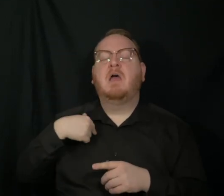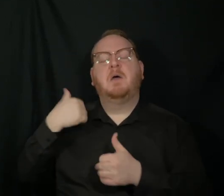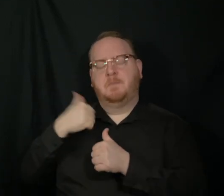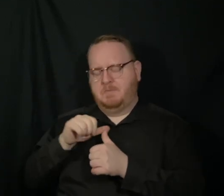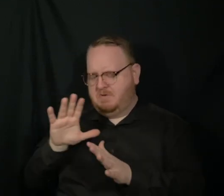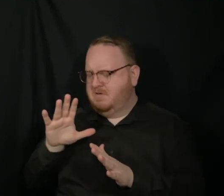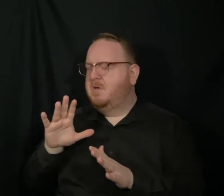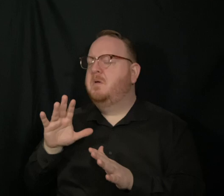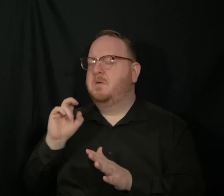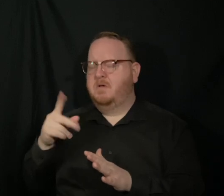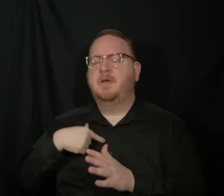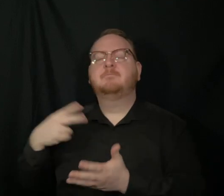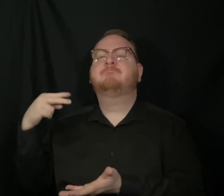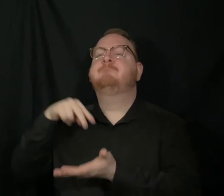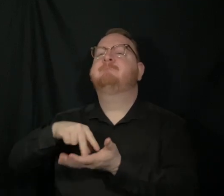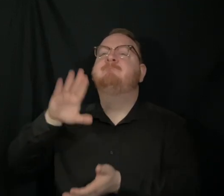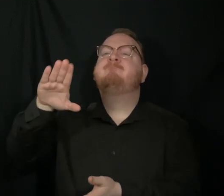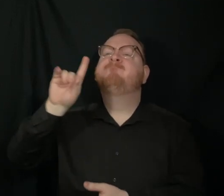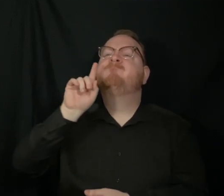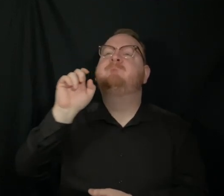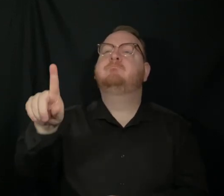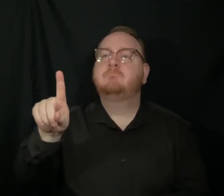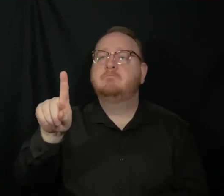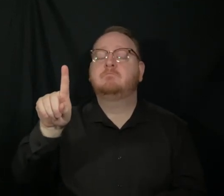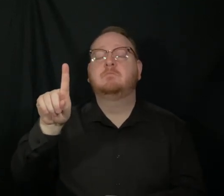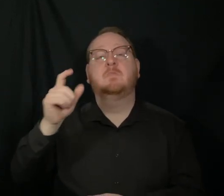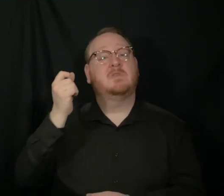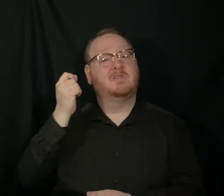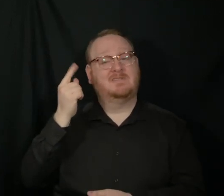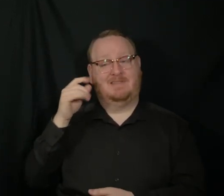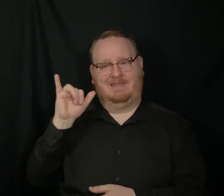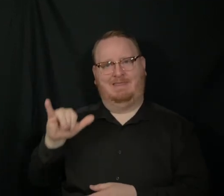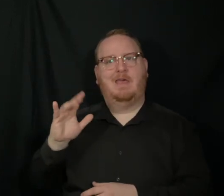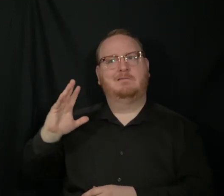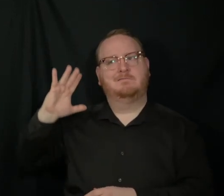question, by time my son was in third grade, and things were not